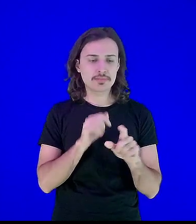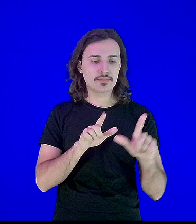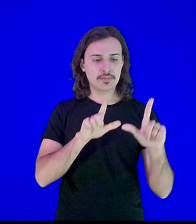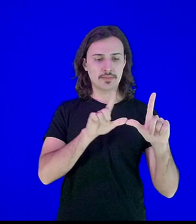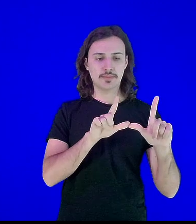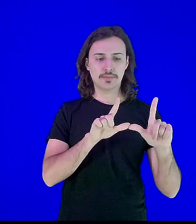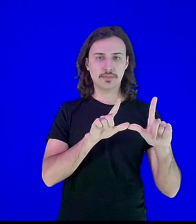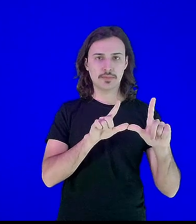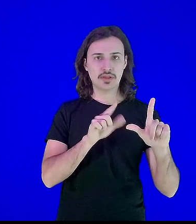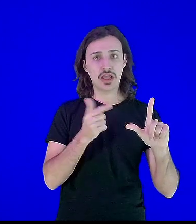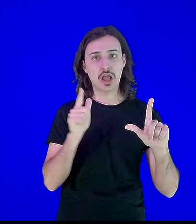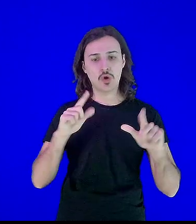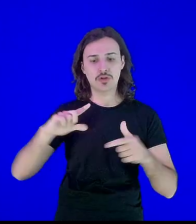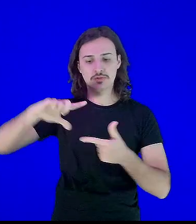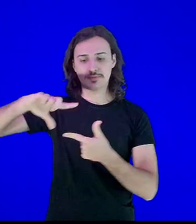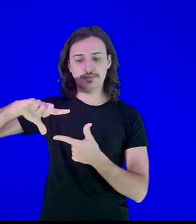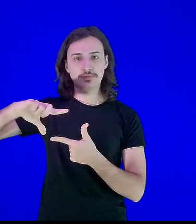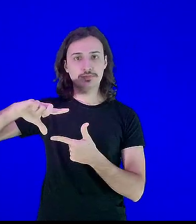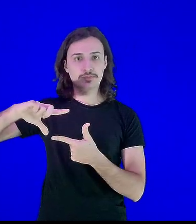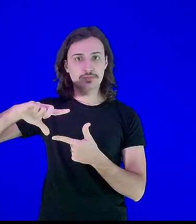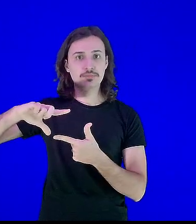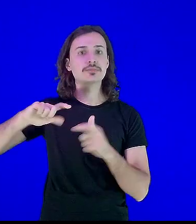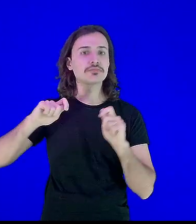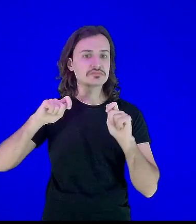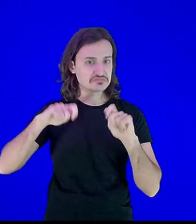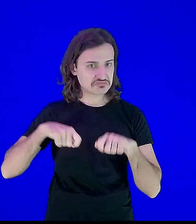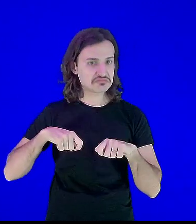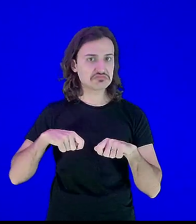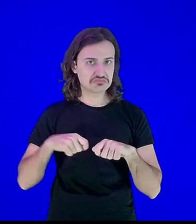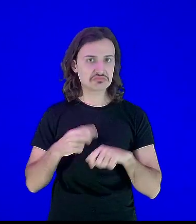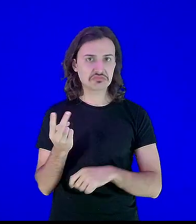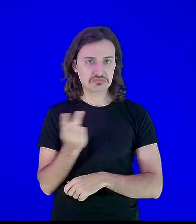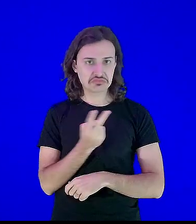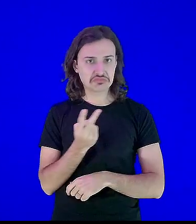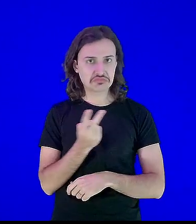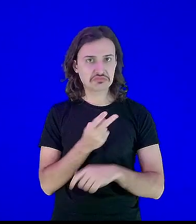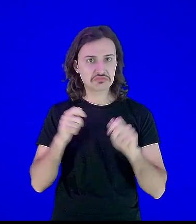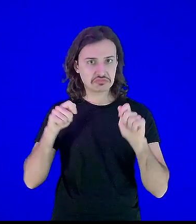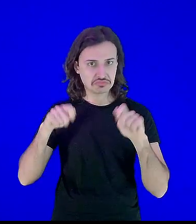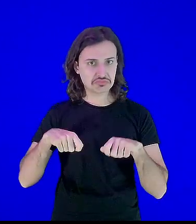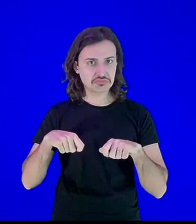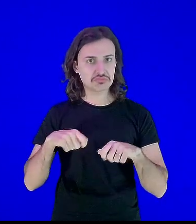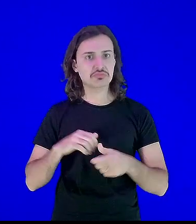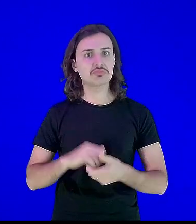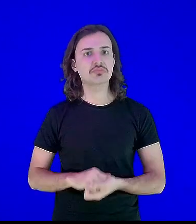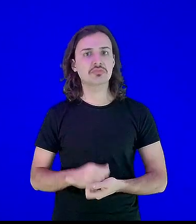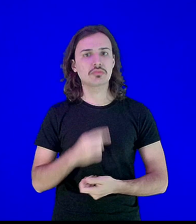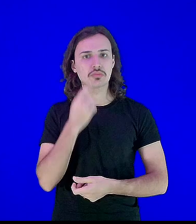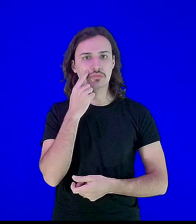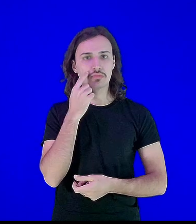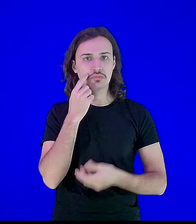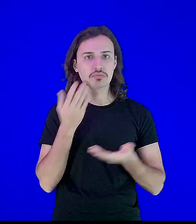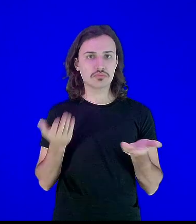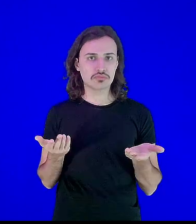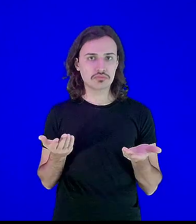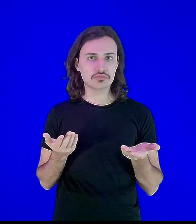so I click on the page you can see the caret is active here now I'm going to click on "left to right" that's it